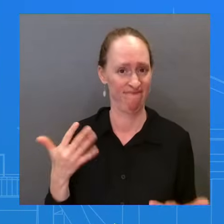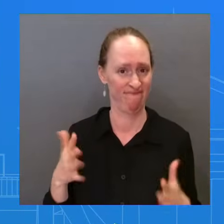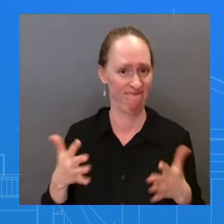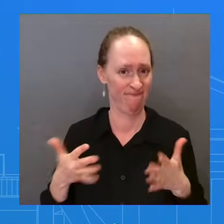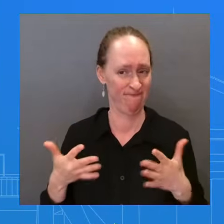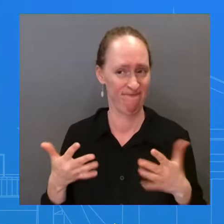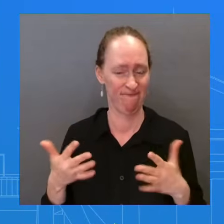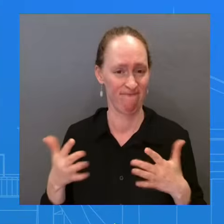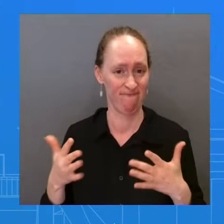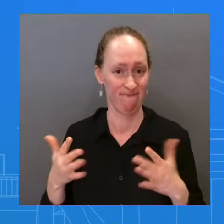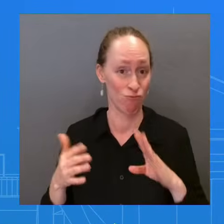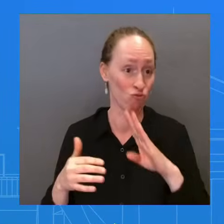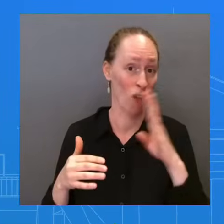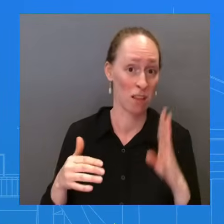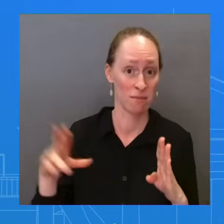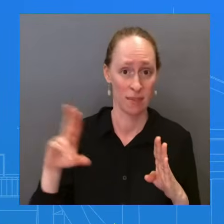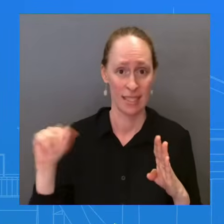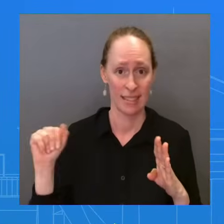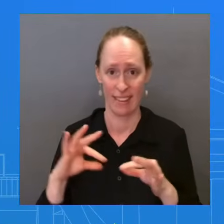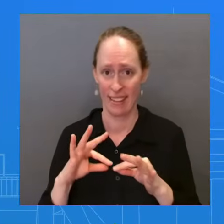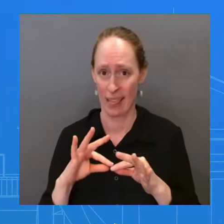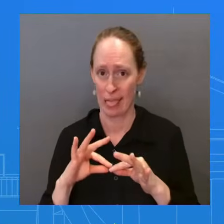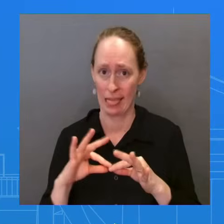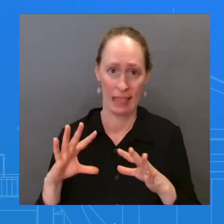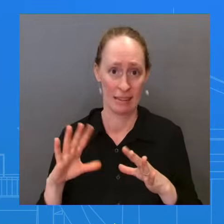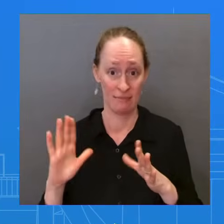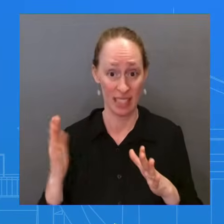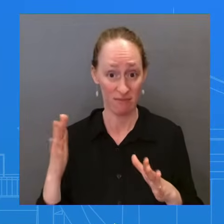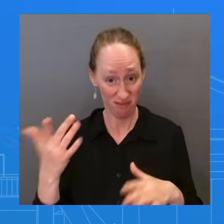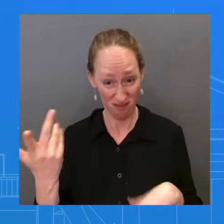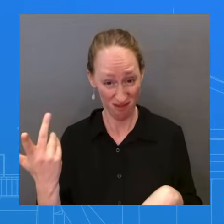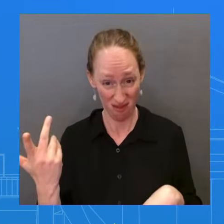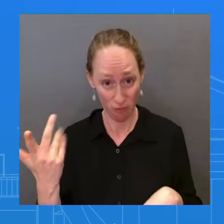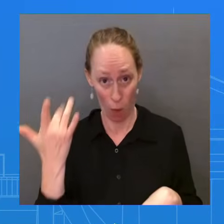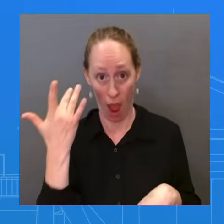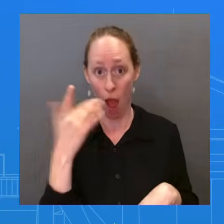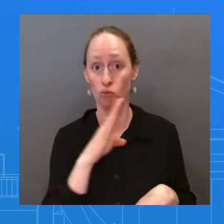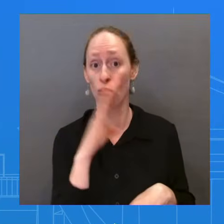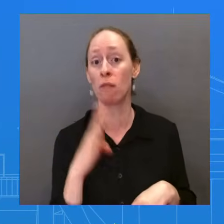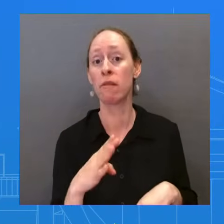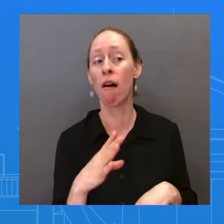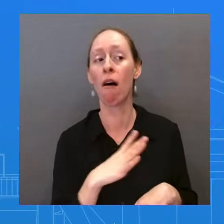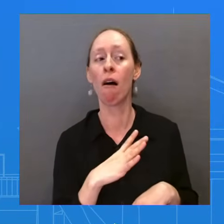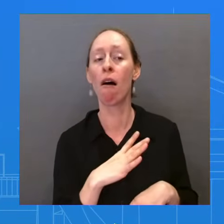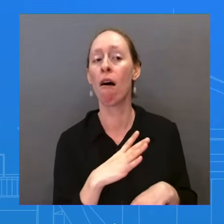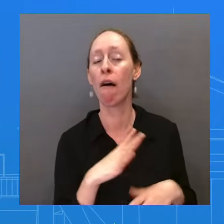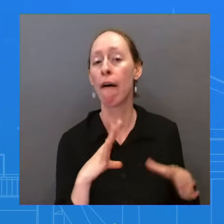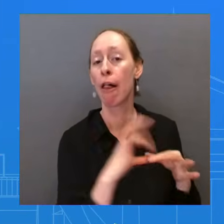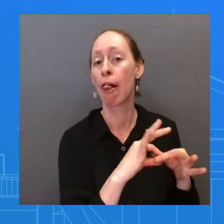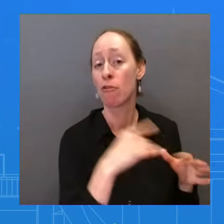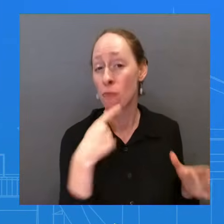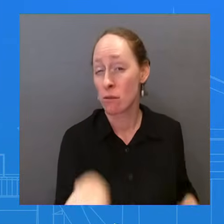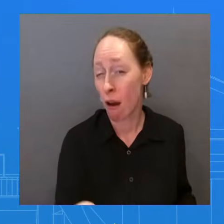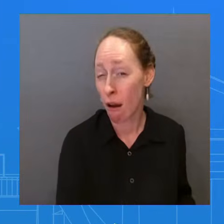We're comfortable with the U.S.-Brazil relationship. Quite comfortable, as a matter of fact. Look, we're not going to agree